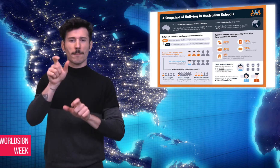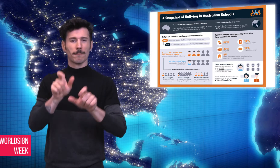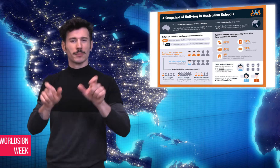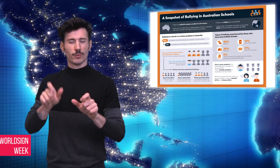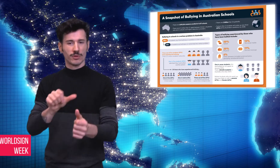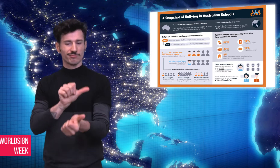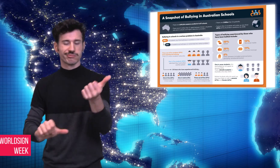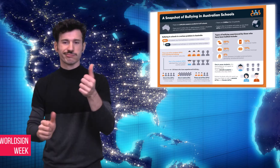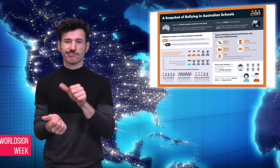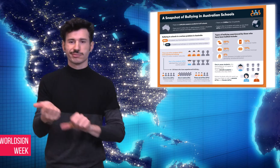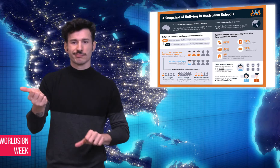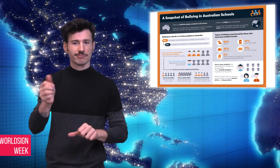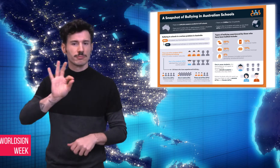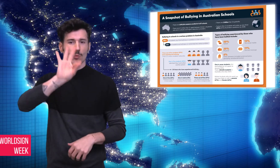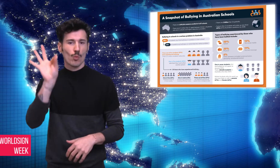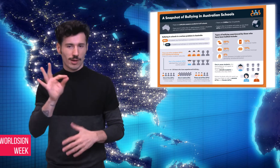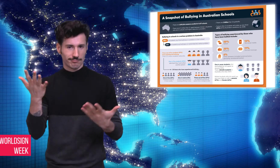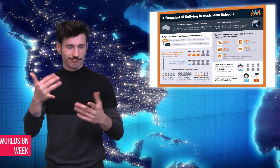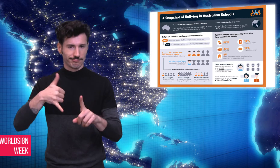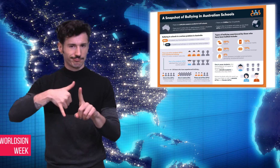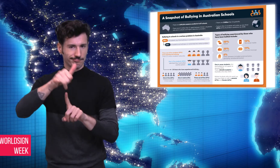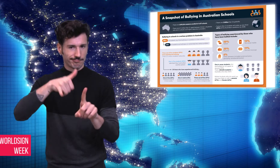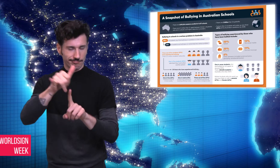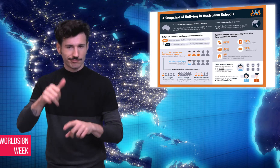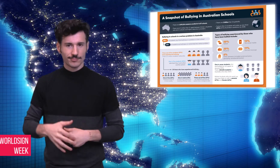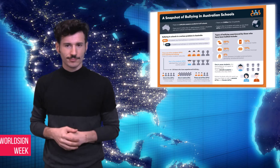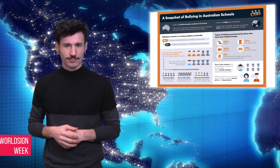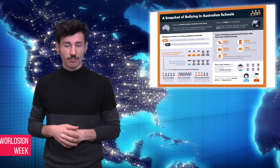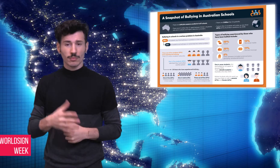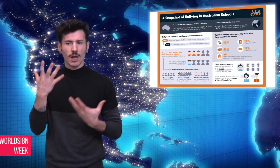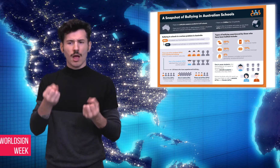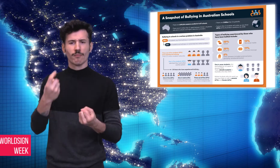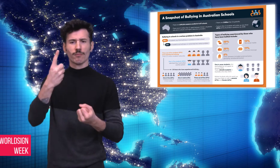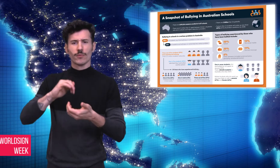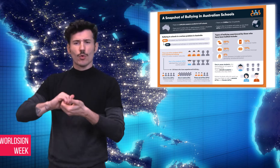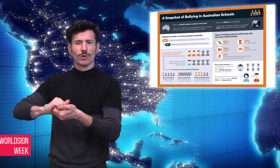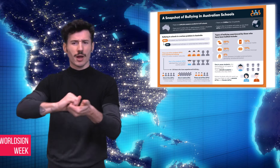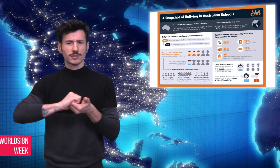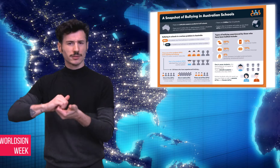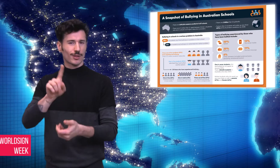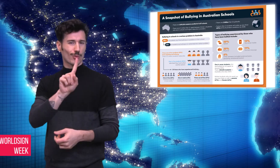teens have committed suicide because of bullying.